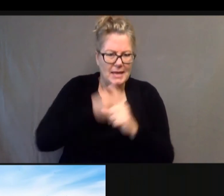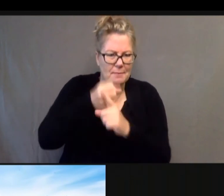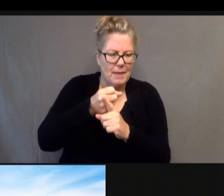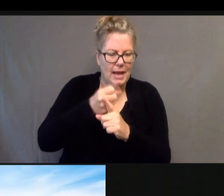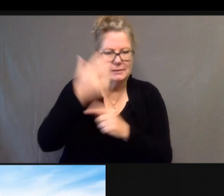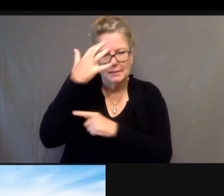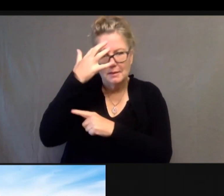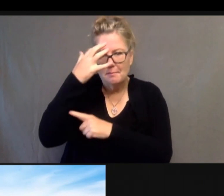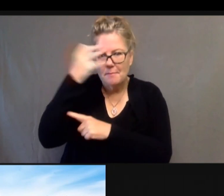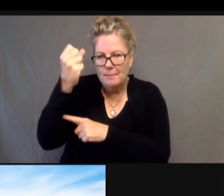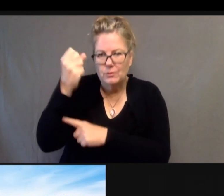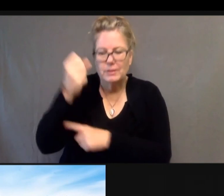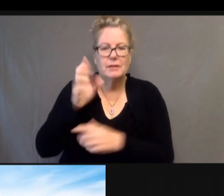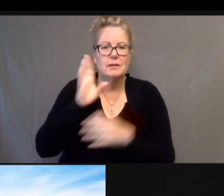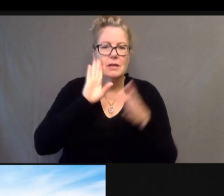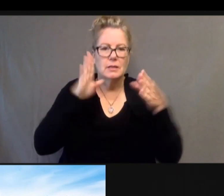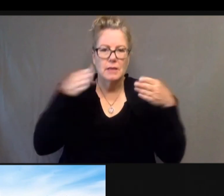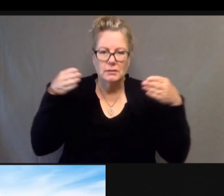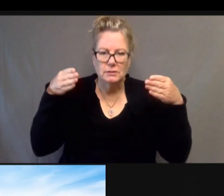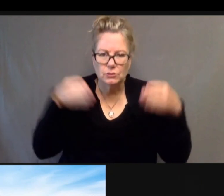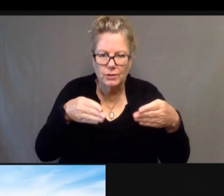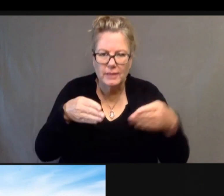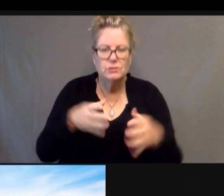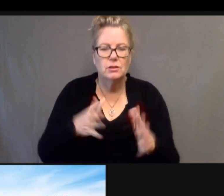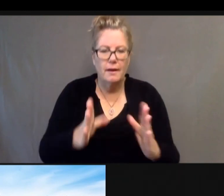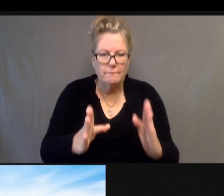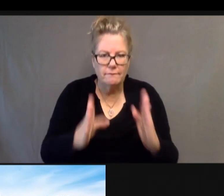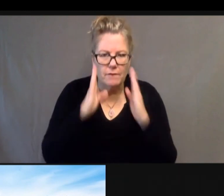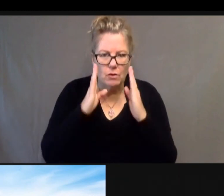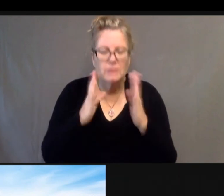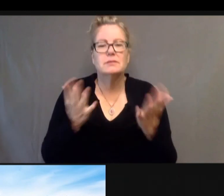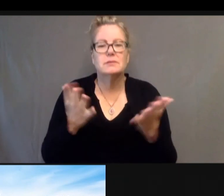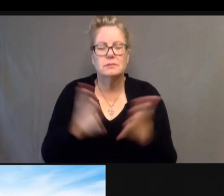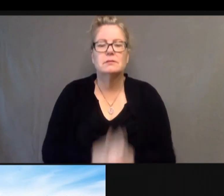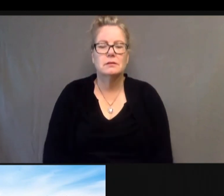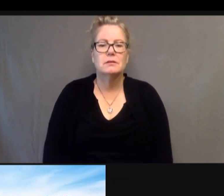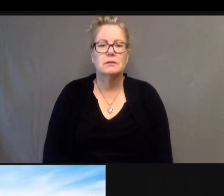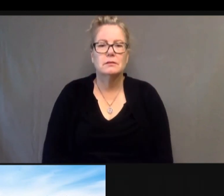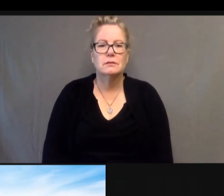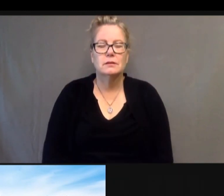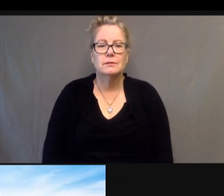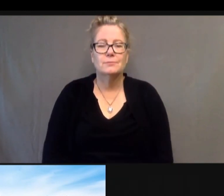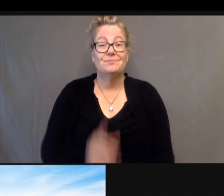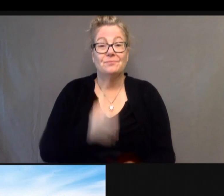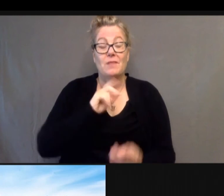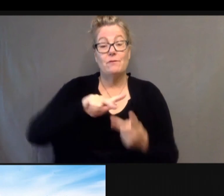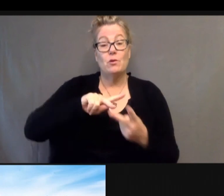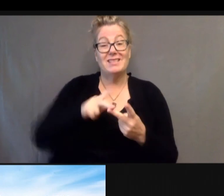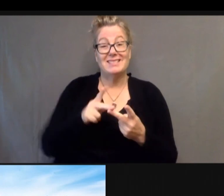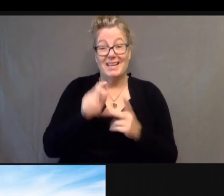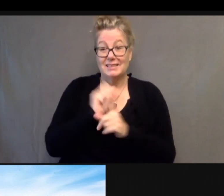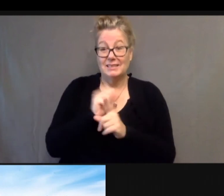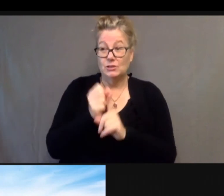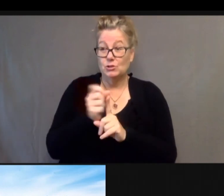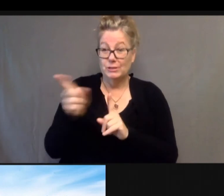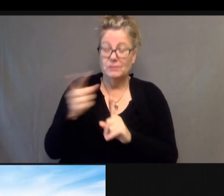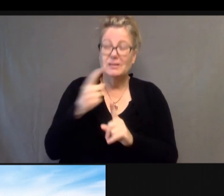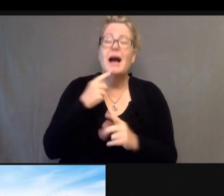things like that. With regard to the second situation, yes, we've encountered people like